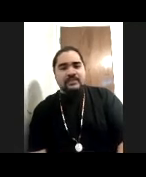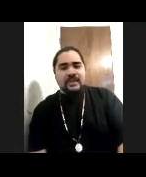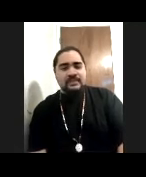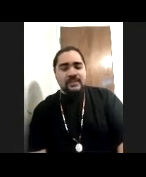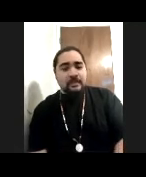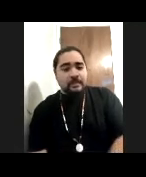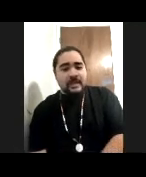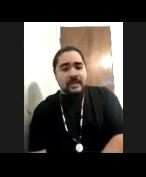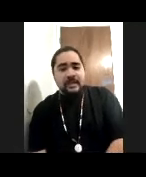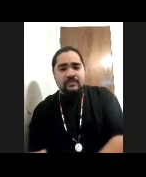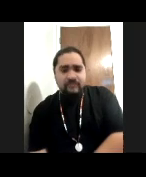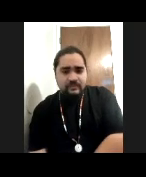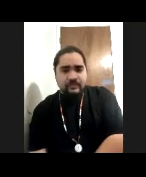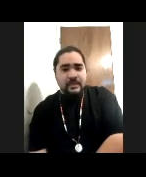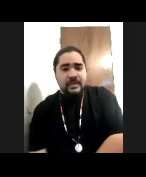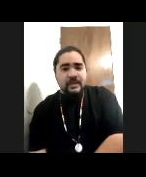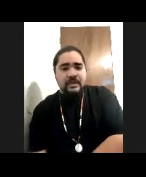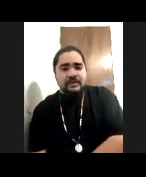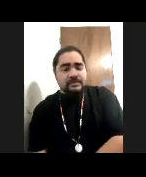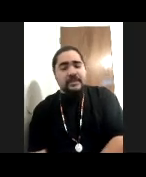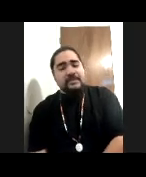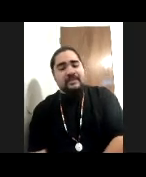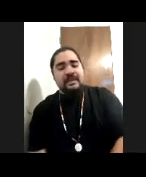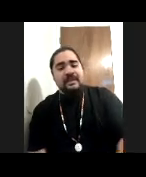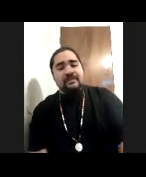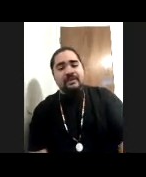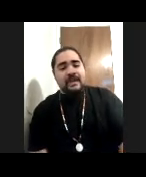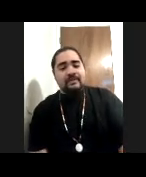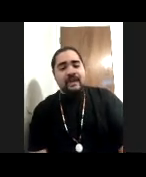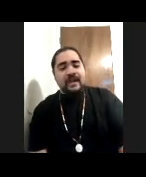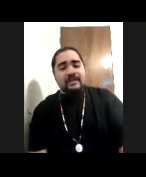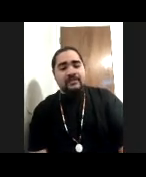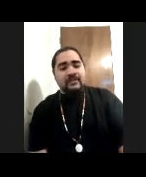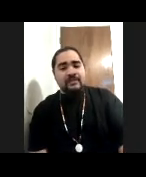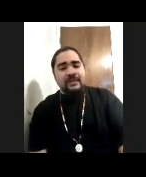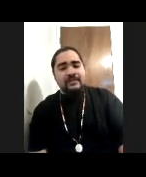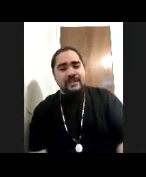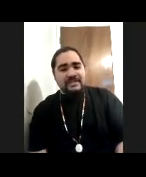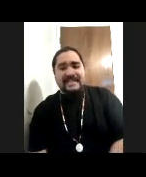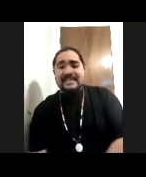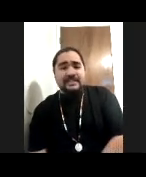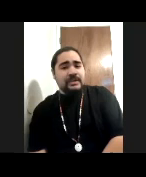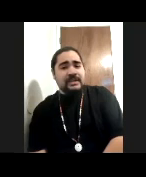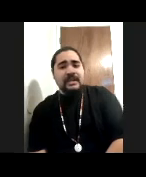And that was like a big shift for me. And it was big because I never I never had that. So even when I was 18, 19, 20,